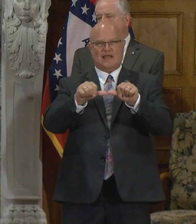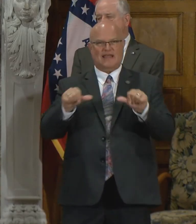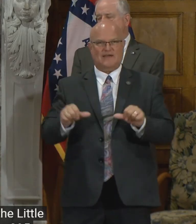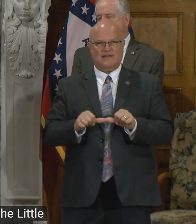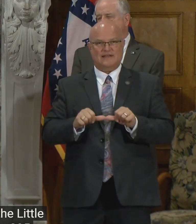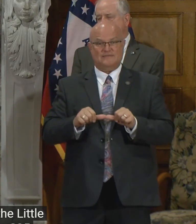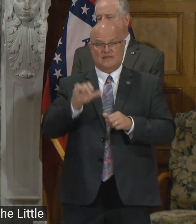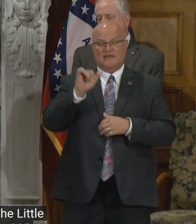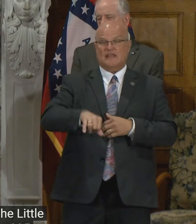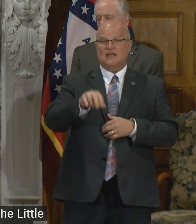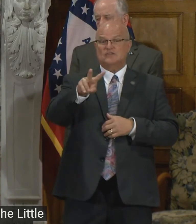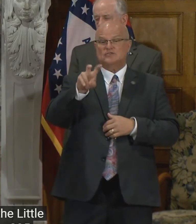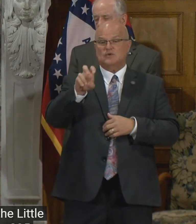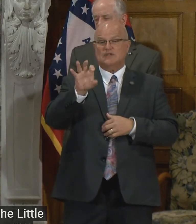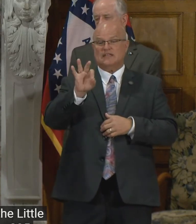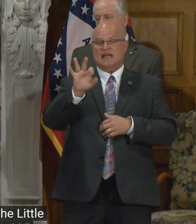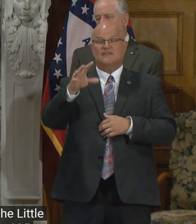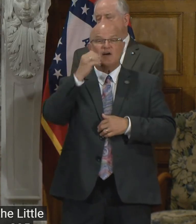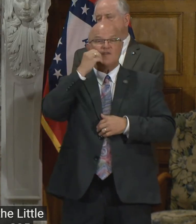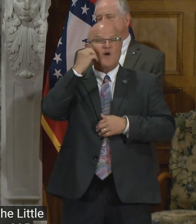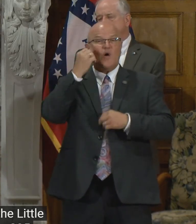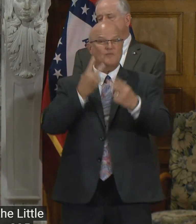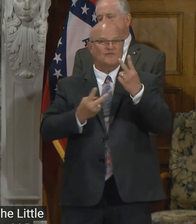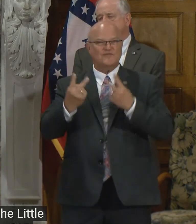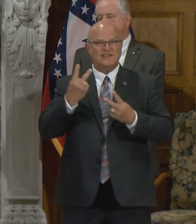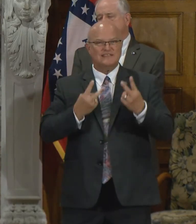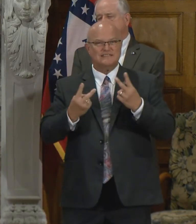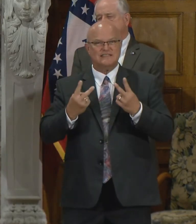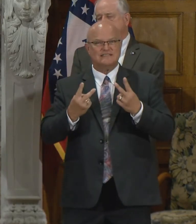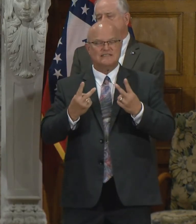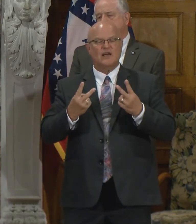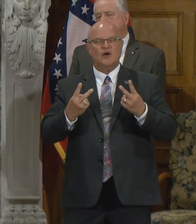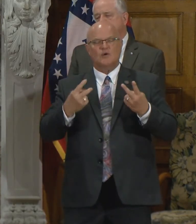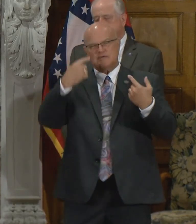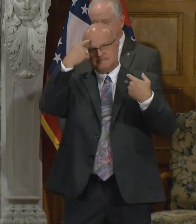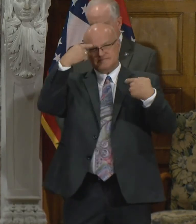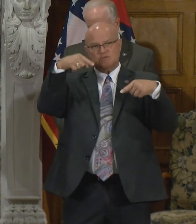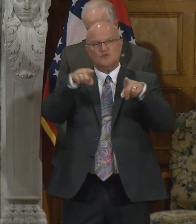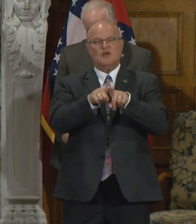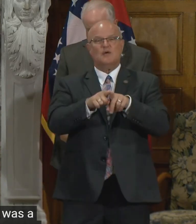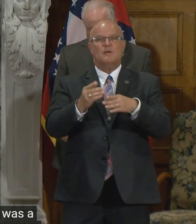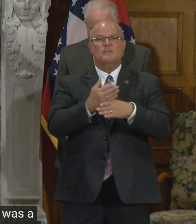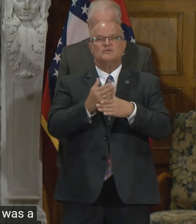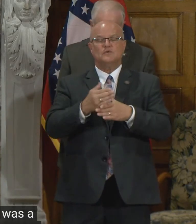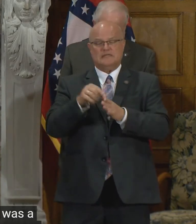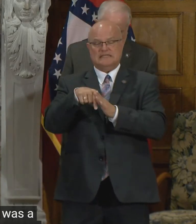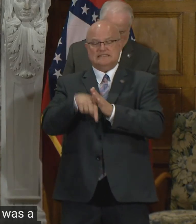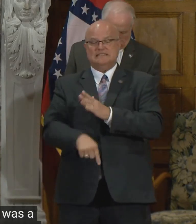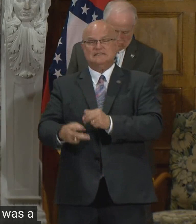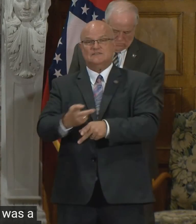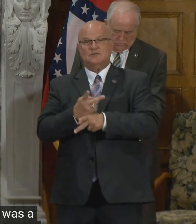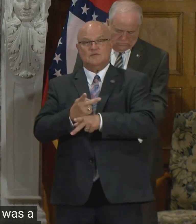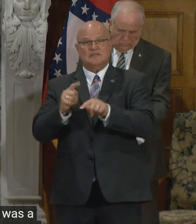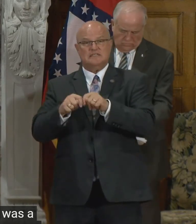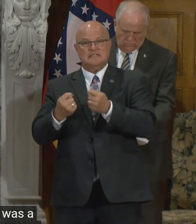Of those 295 home visits, which was a collaboration between our intensive supervision team and our